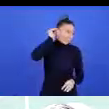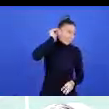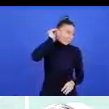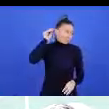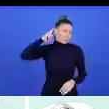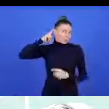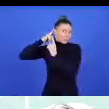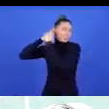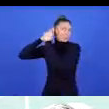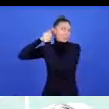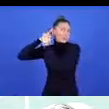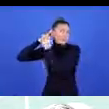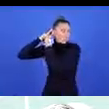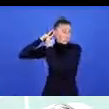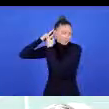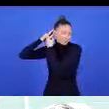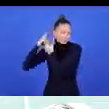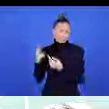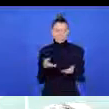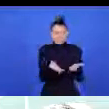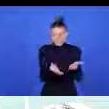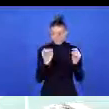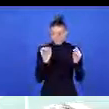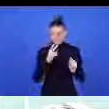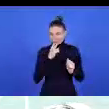, attached by a magnet to the inner, to the implanted receiver